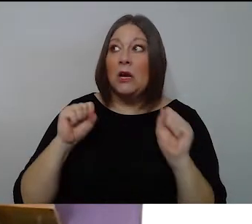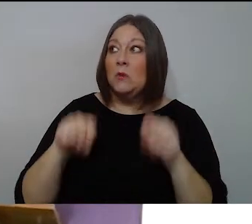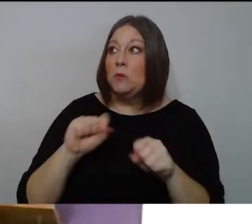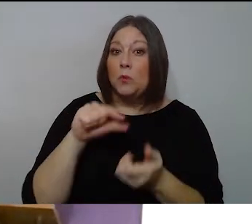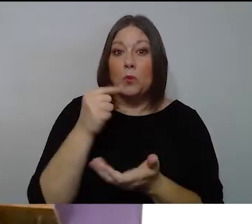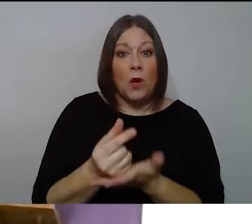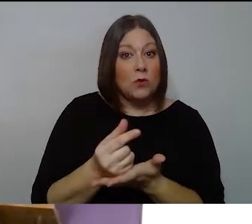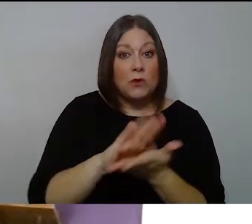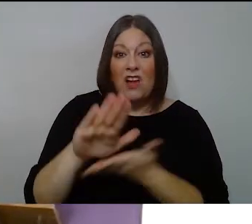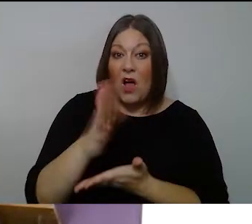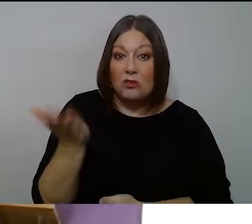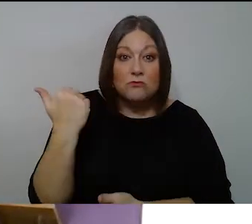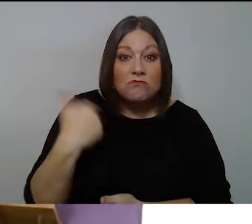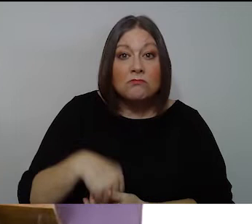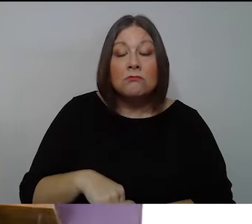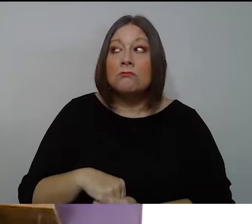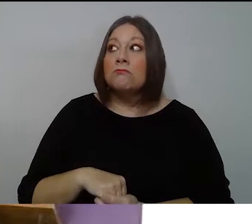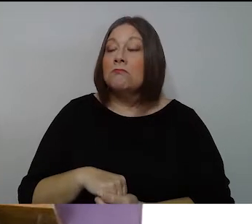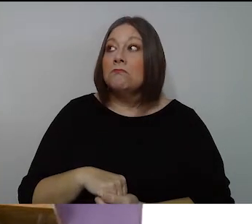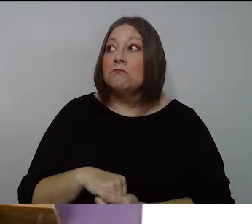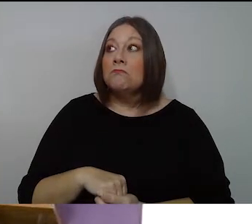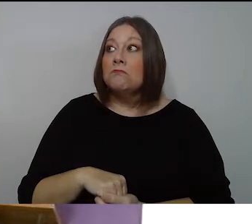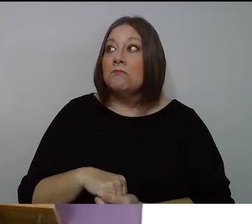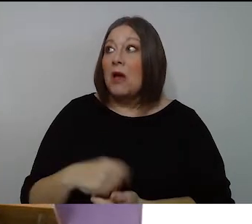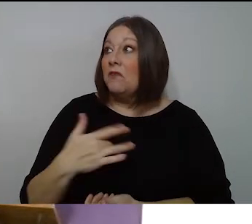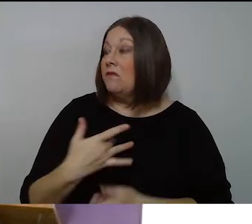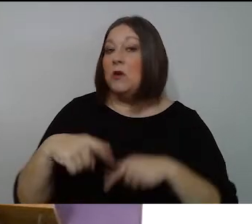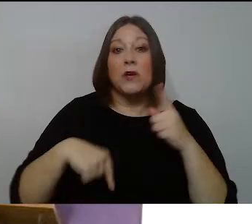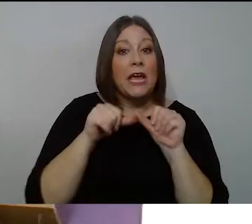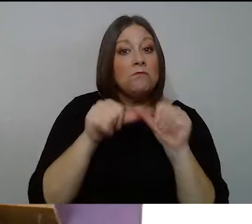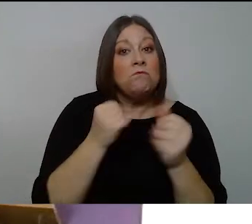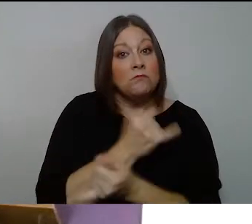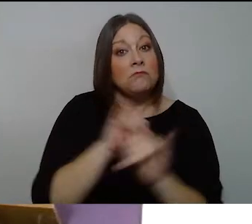graduate college or maintain my independence in the community.